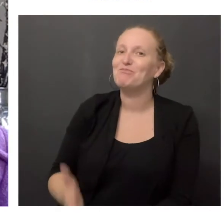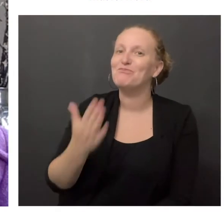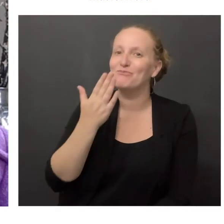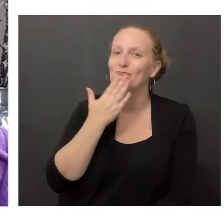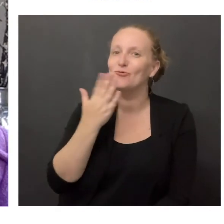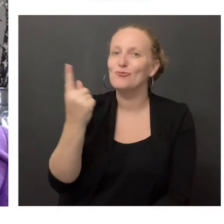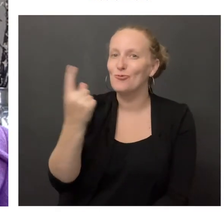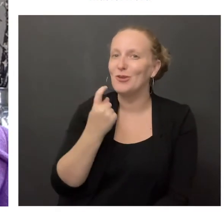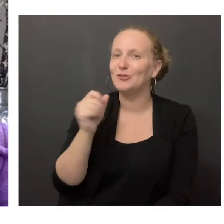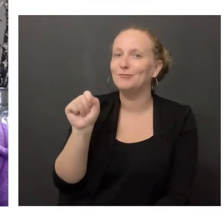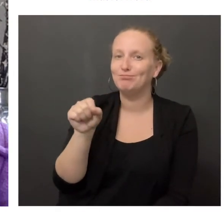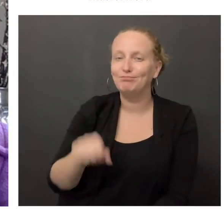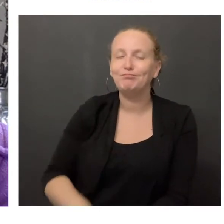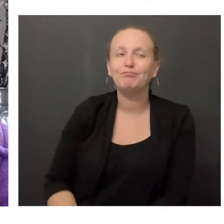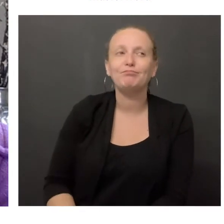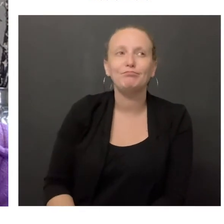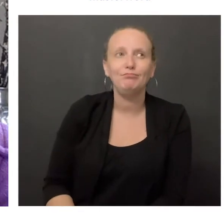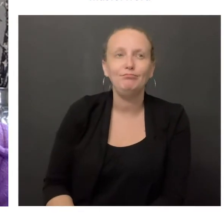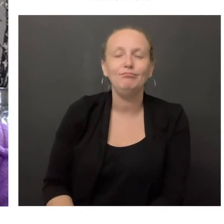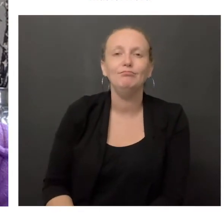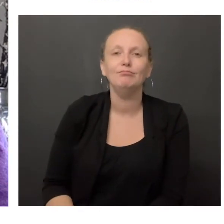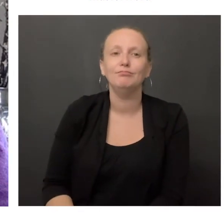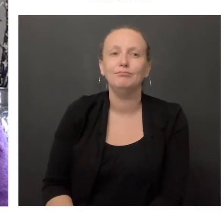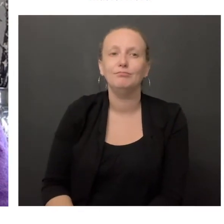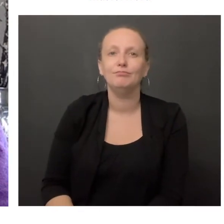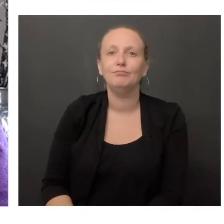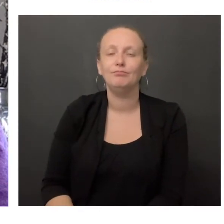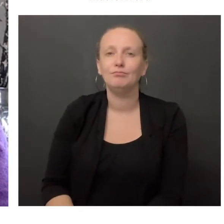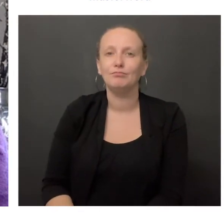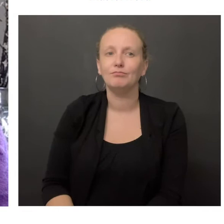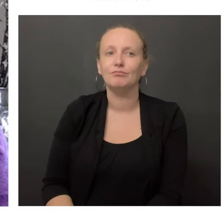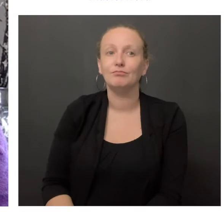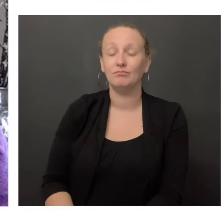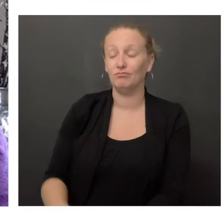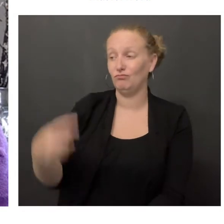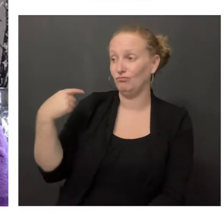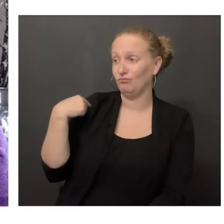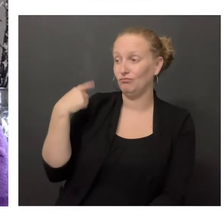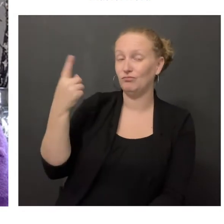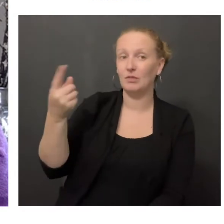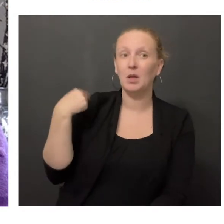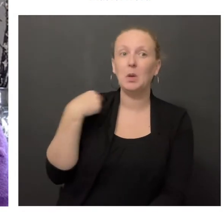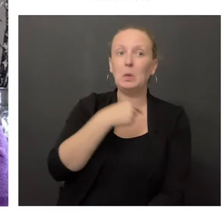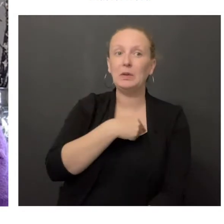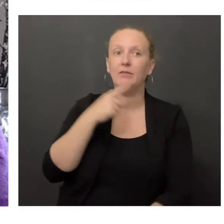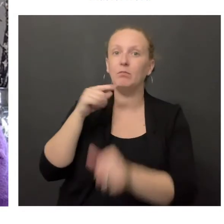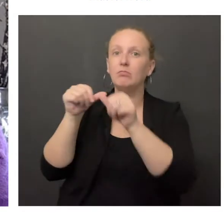So, we have been constantly and consistently working with